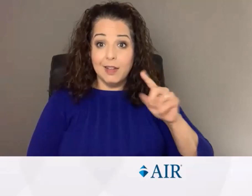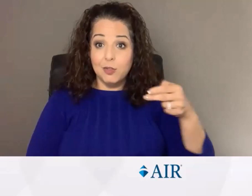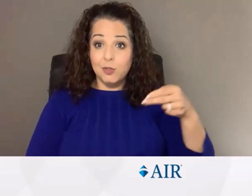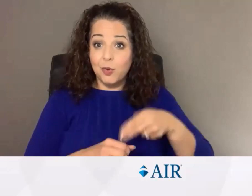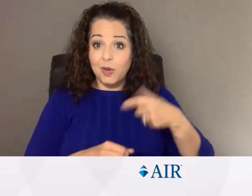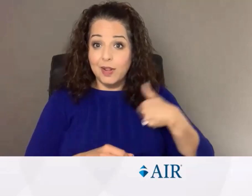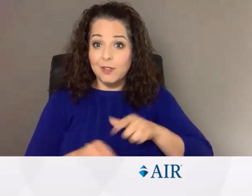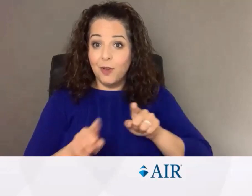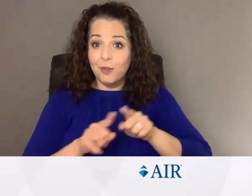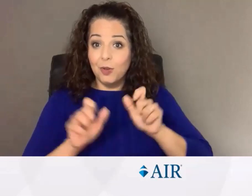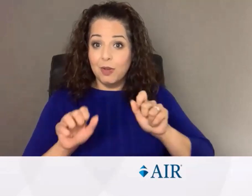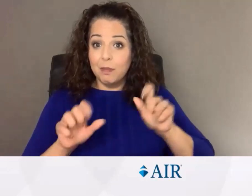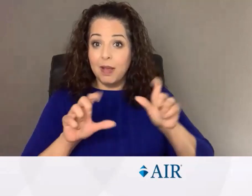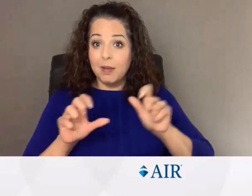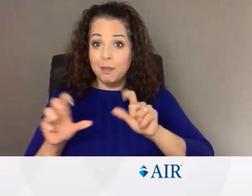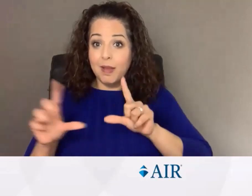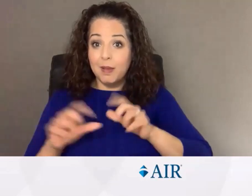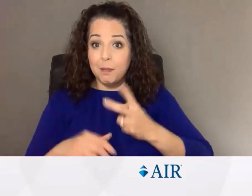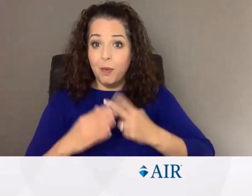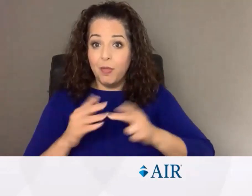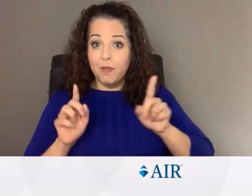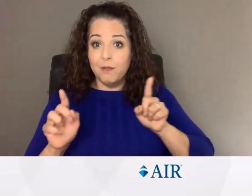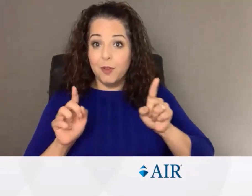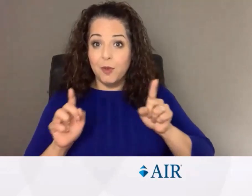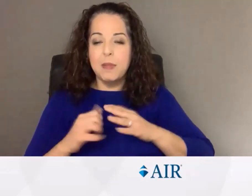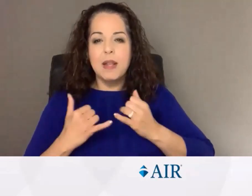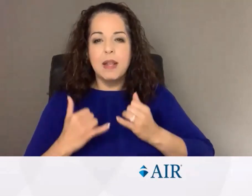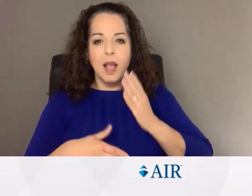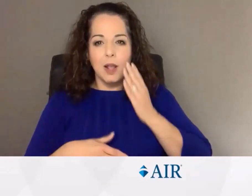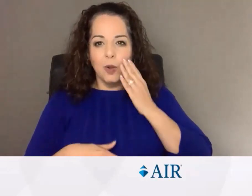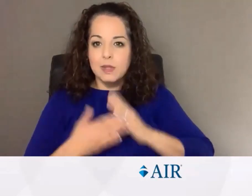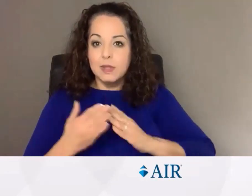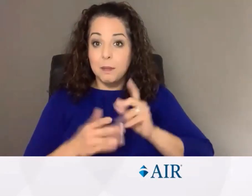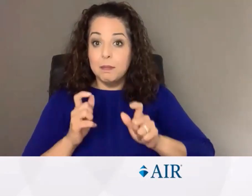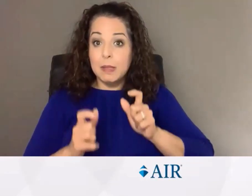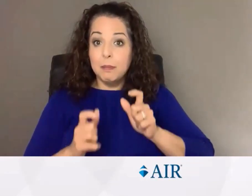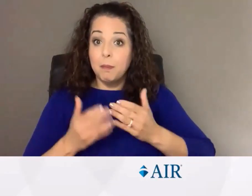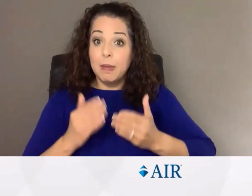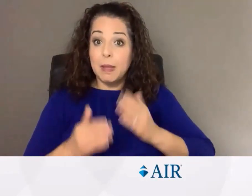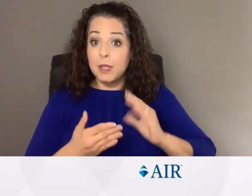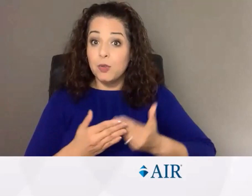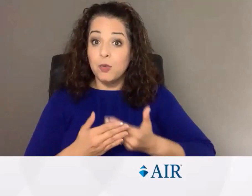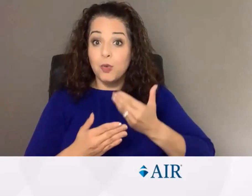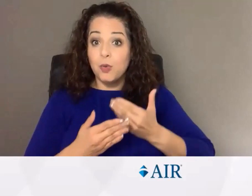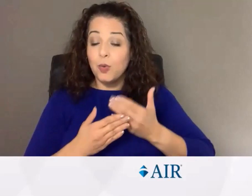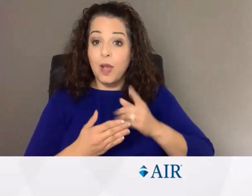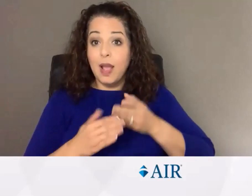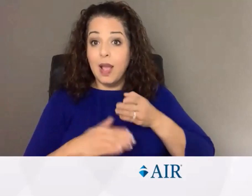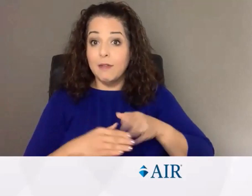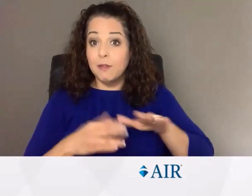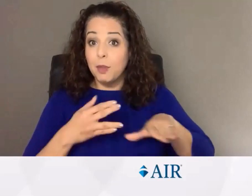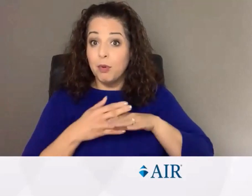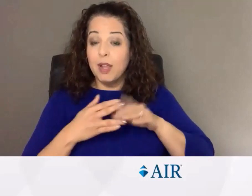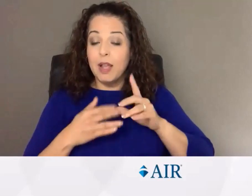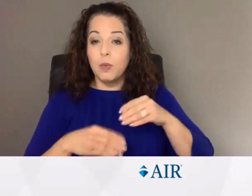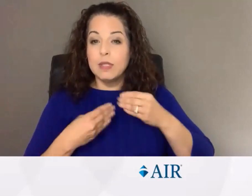And I know some people may be new after the break. And I did just want to give a quick visual description